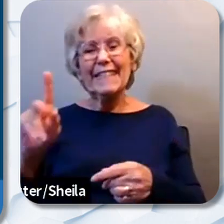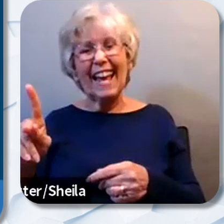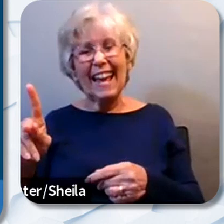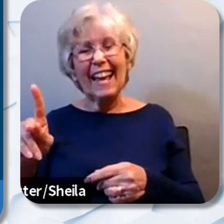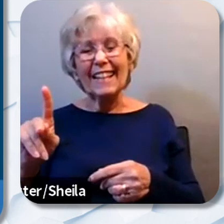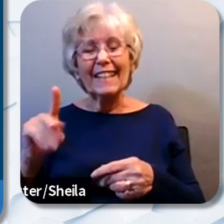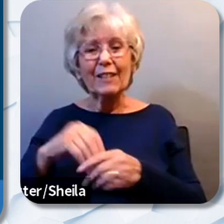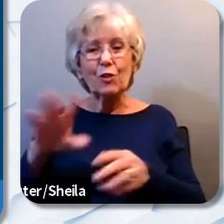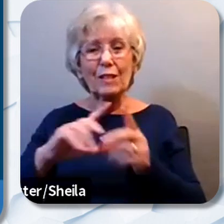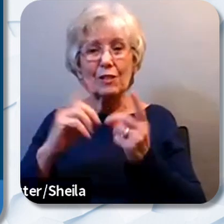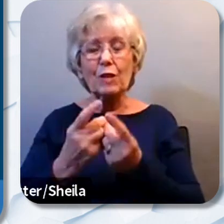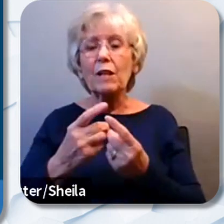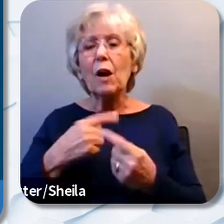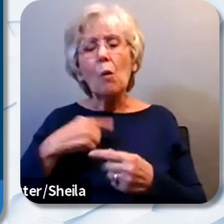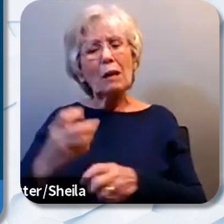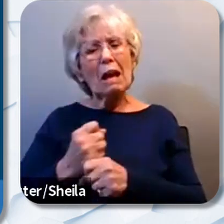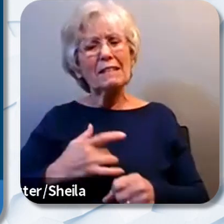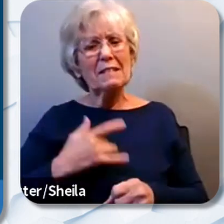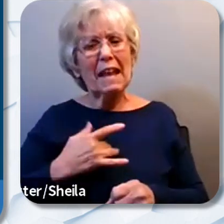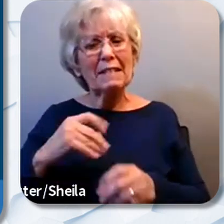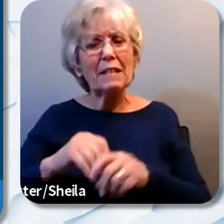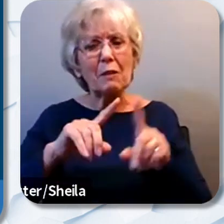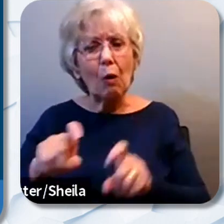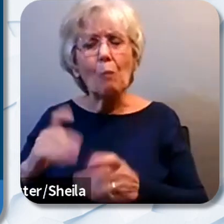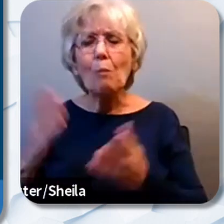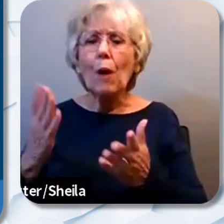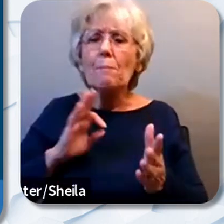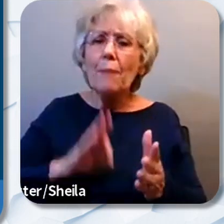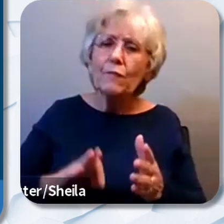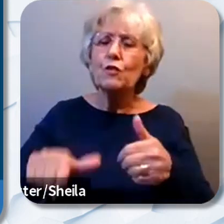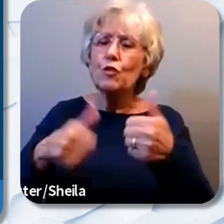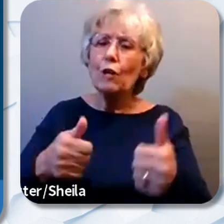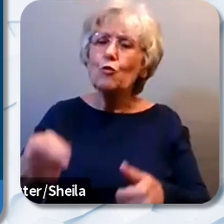through the poll, but what kind of benefits or challenges, do you see in terms of where that